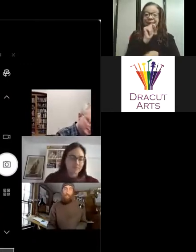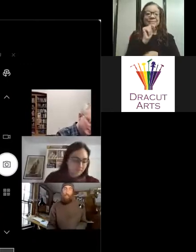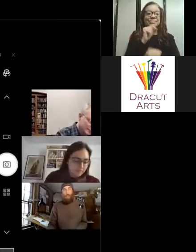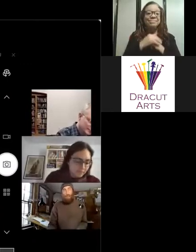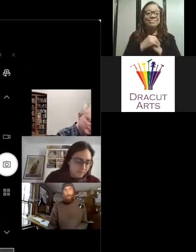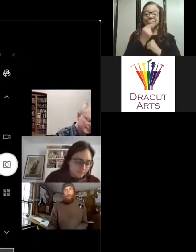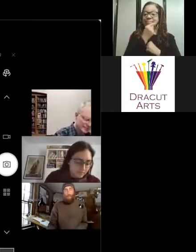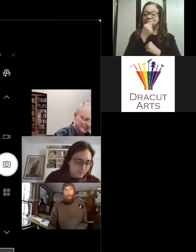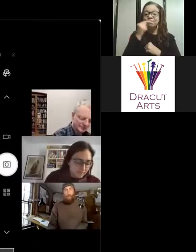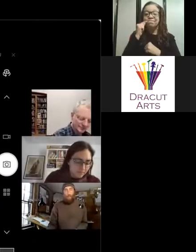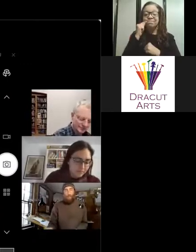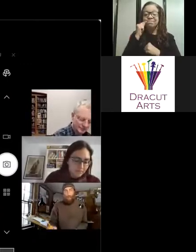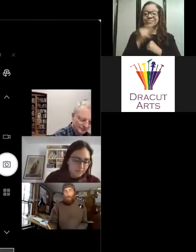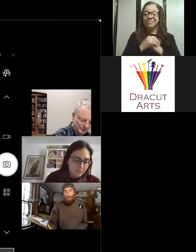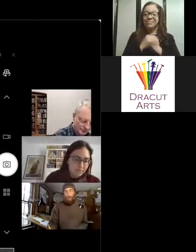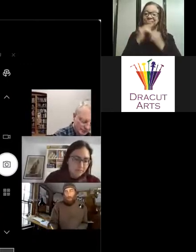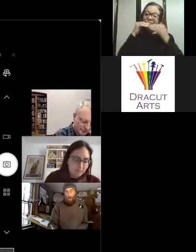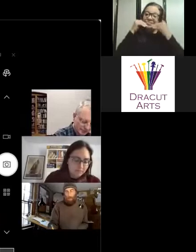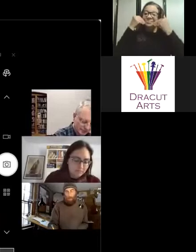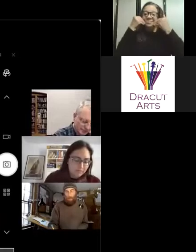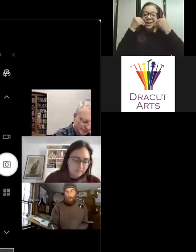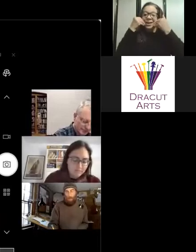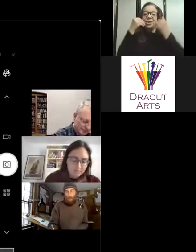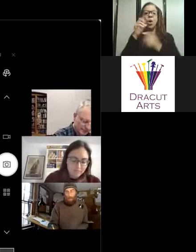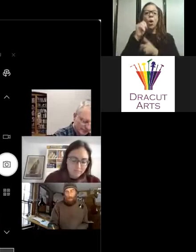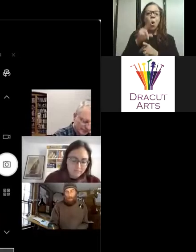and we'll make it look kind of blank, although I suppose a slightly simpler